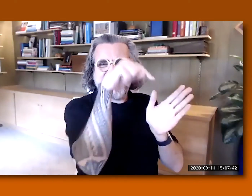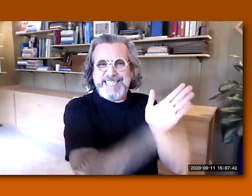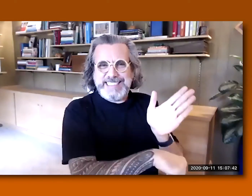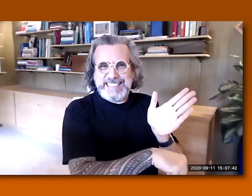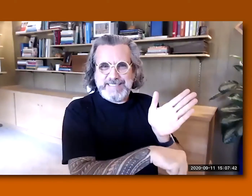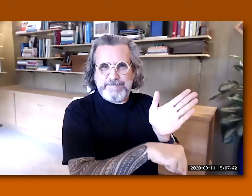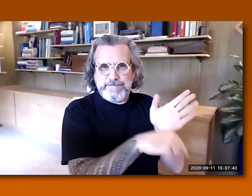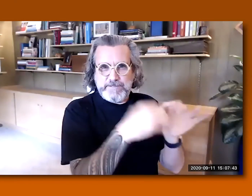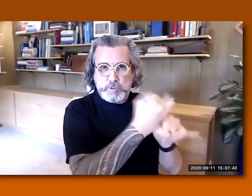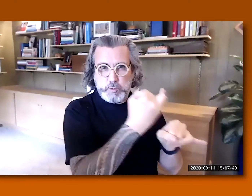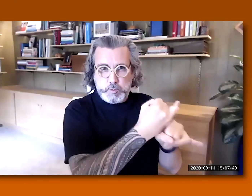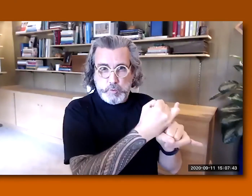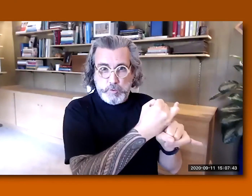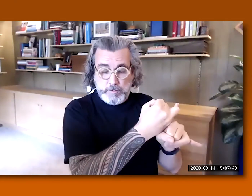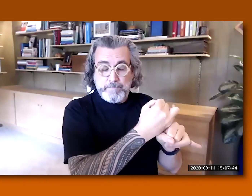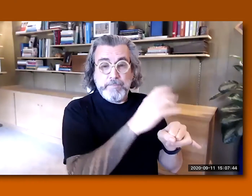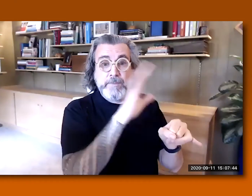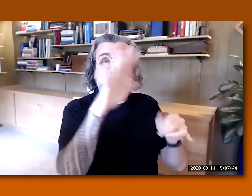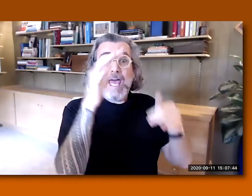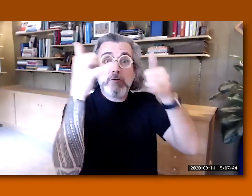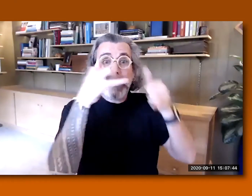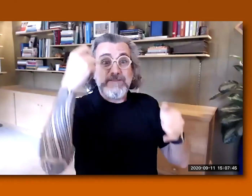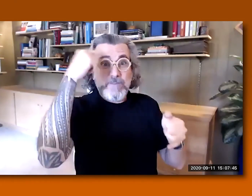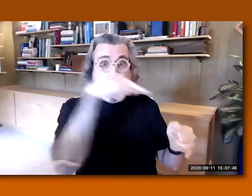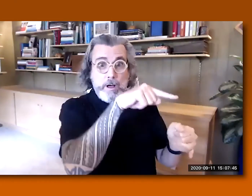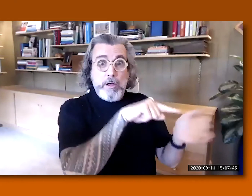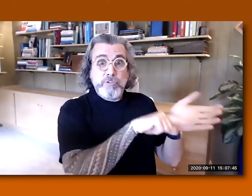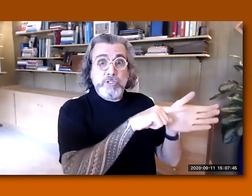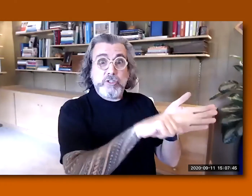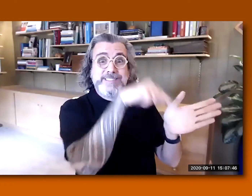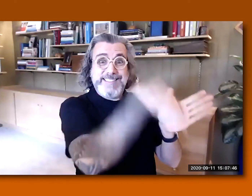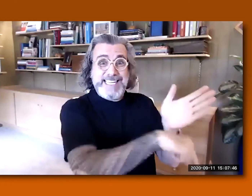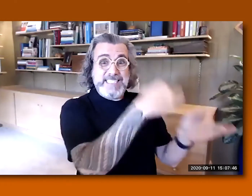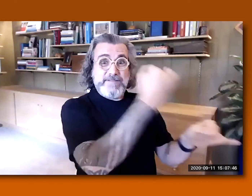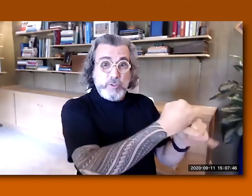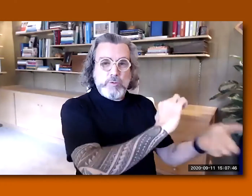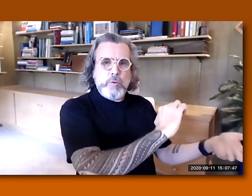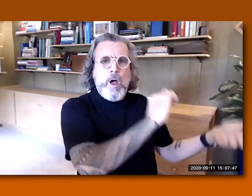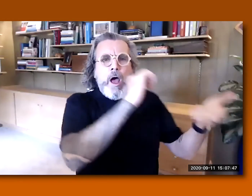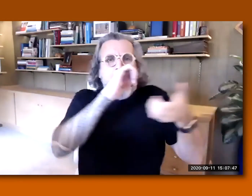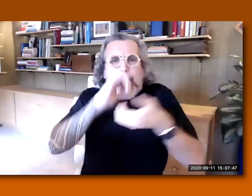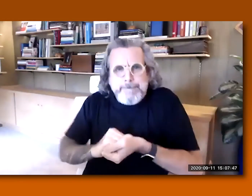So the grants primarily are often for research-intensive universities